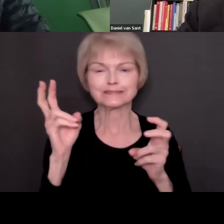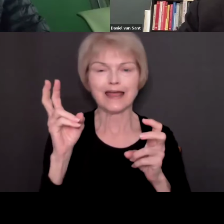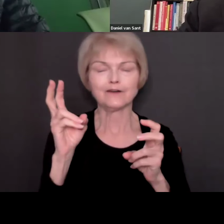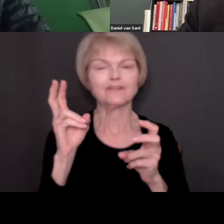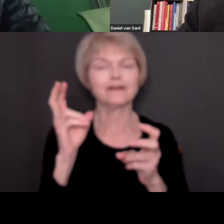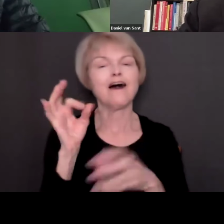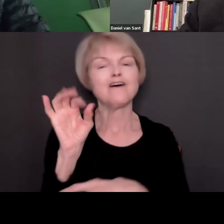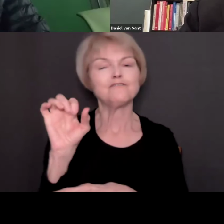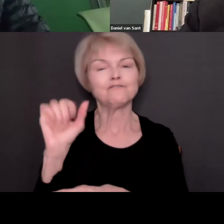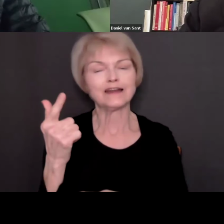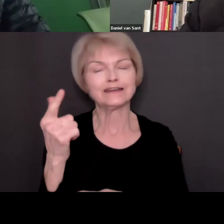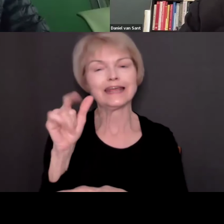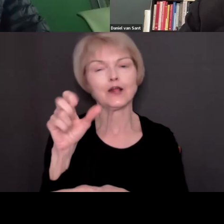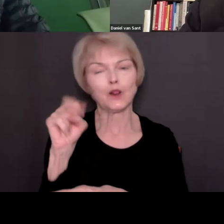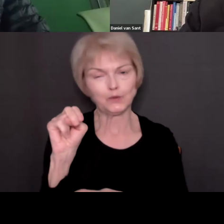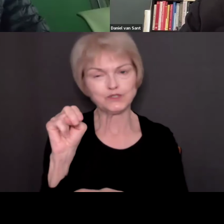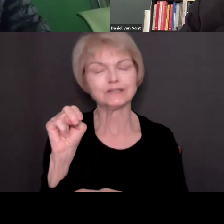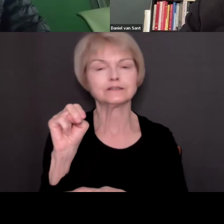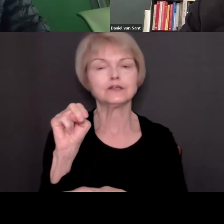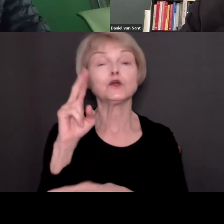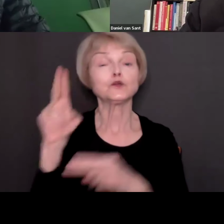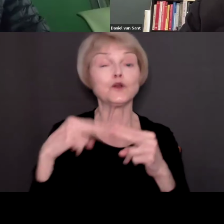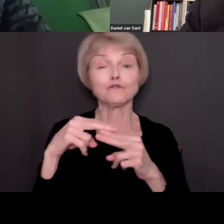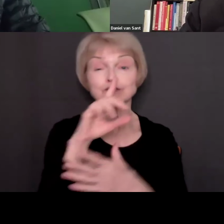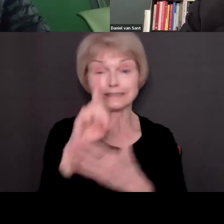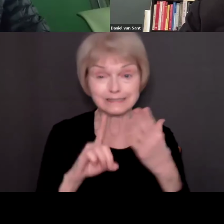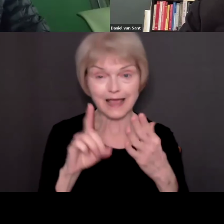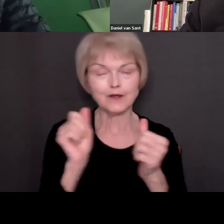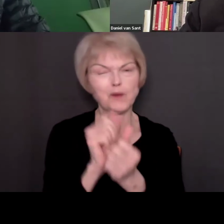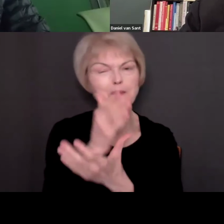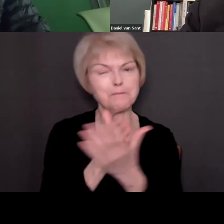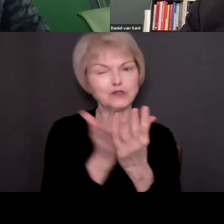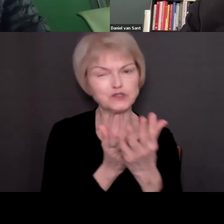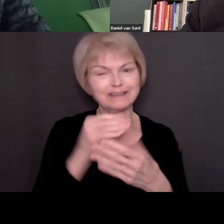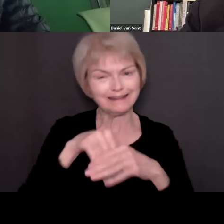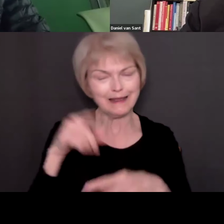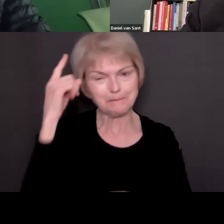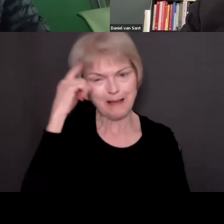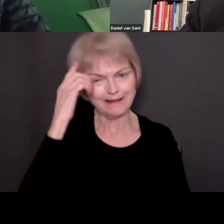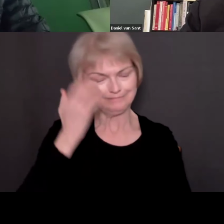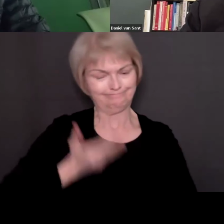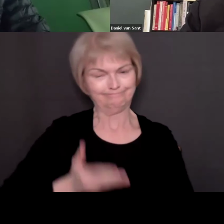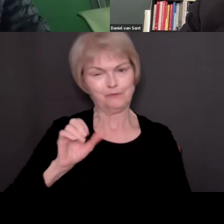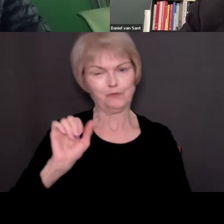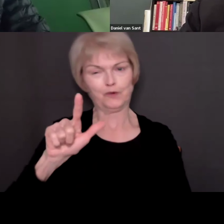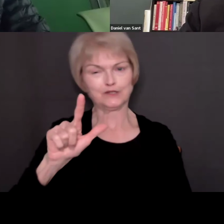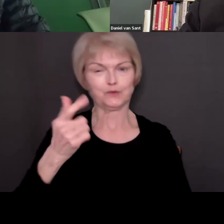Universal Design with a Budget in Mind. My name is Rachel Goldmeier and I'm gonna be your host for today. I also happen